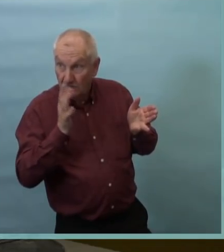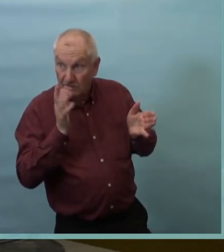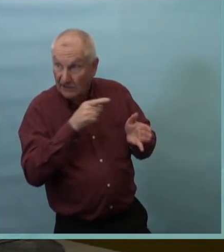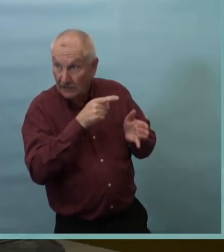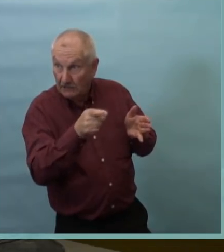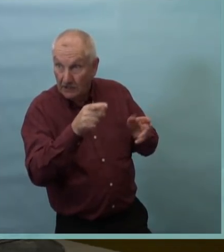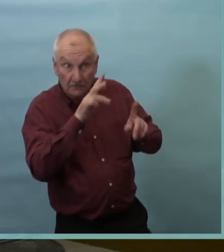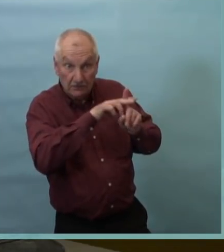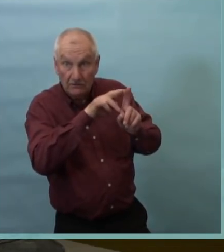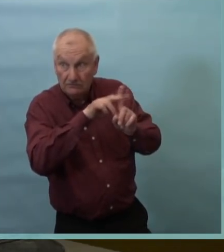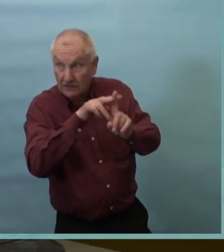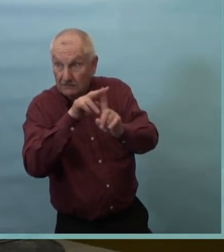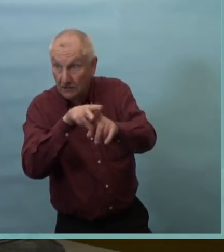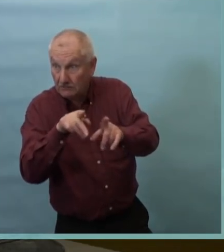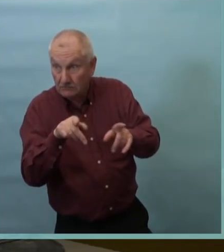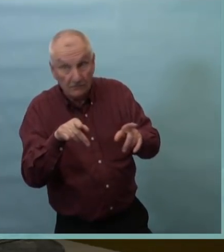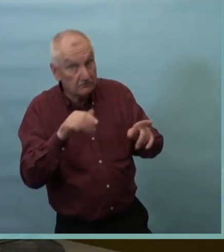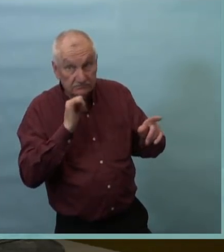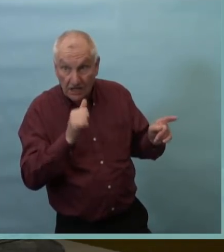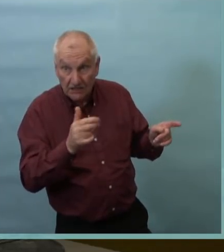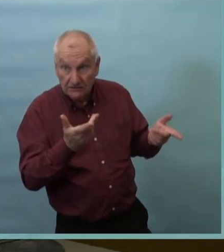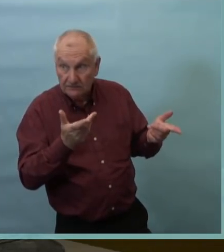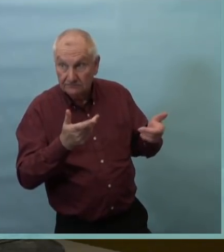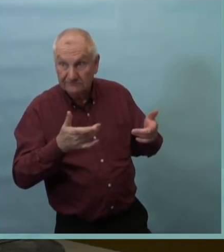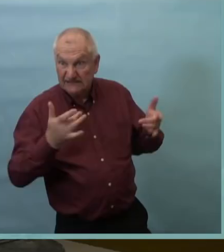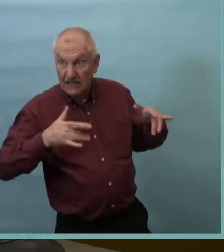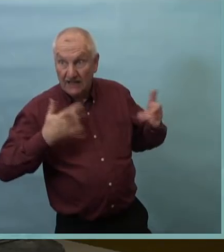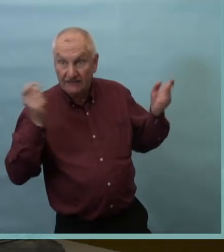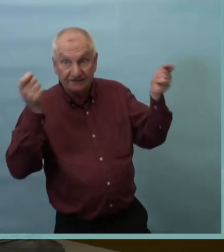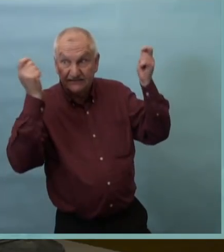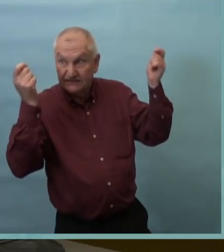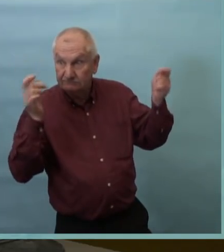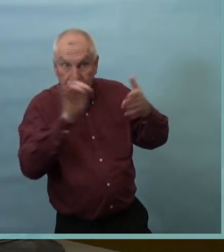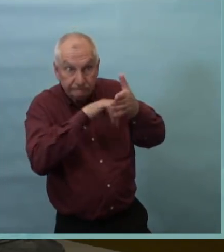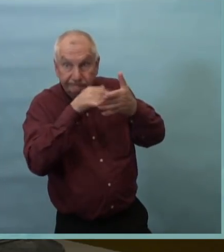those food trucks be allowed to offer it at some point if so what will that look